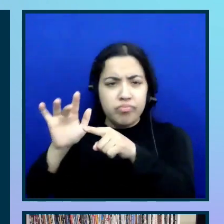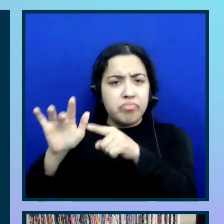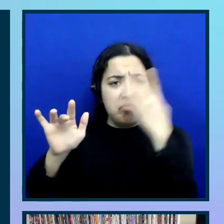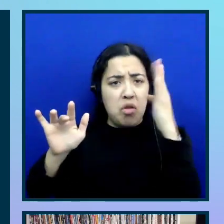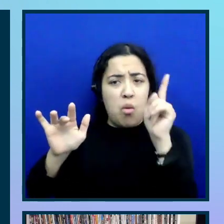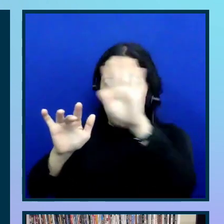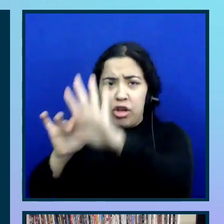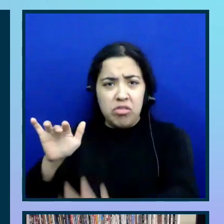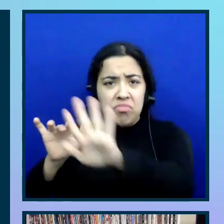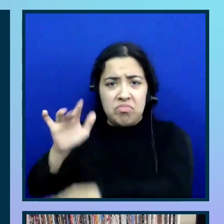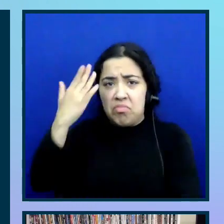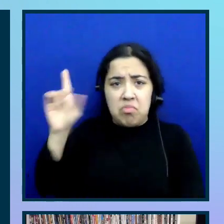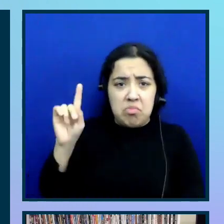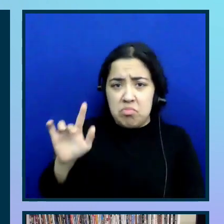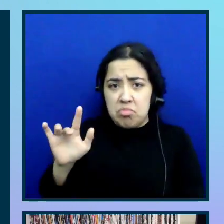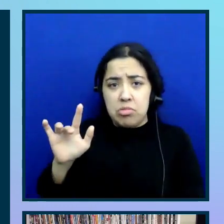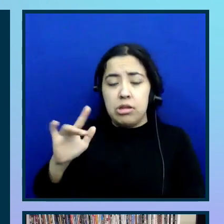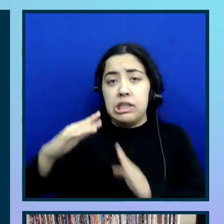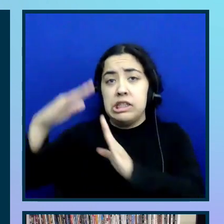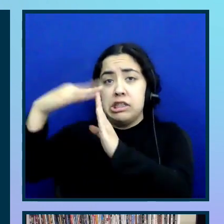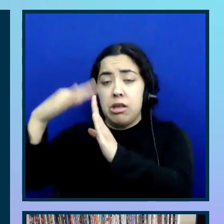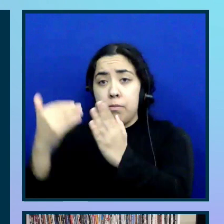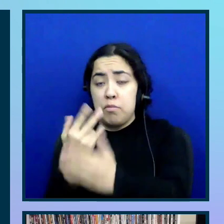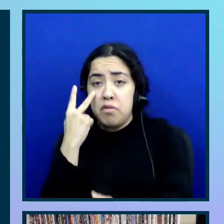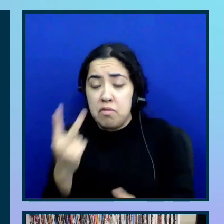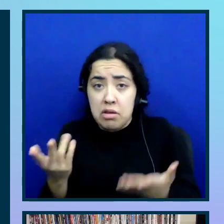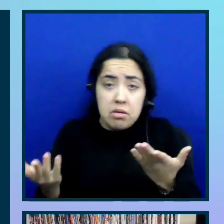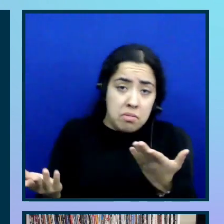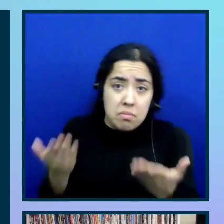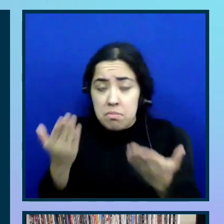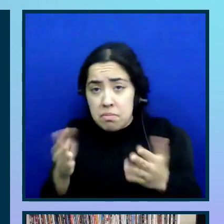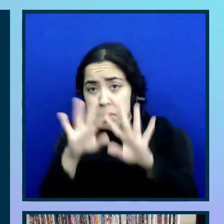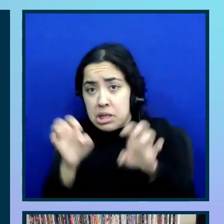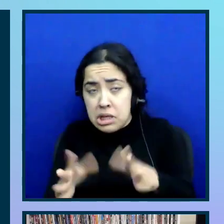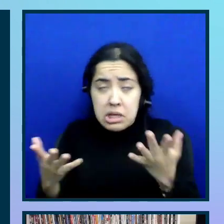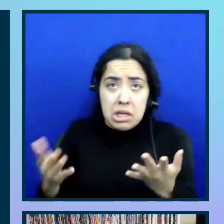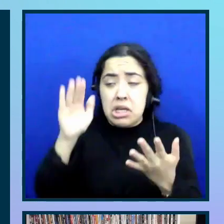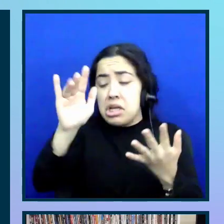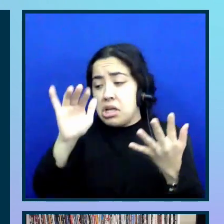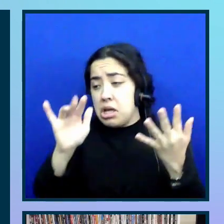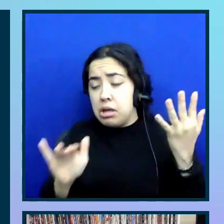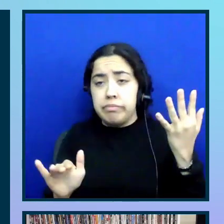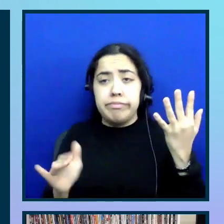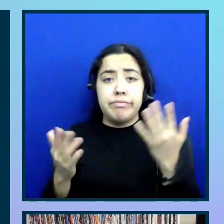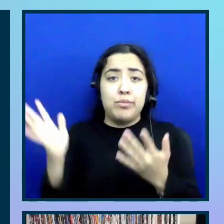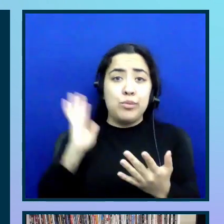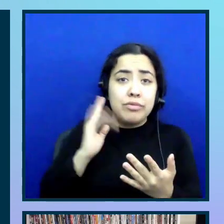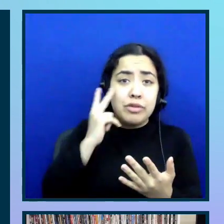could go to the top of the new view, or it could go someplace in the previous view.